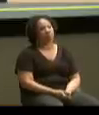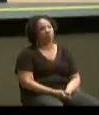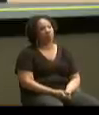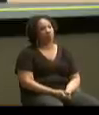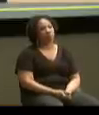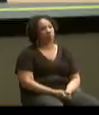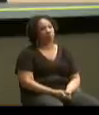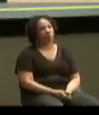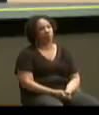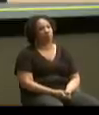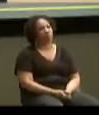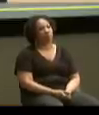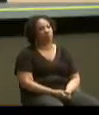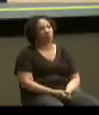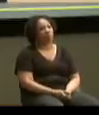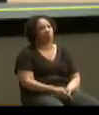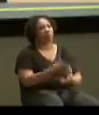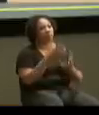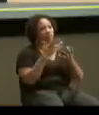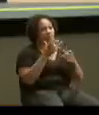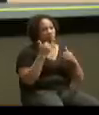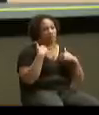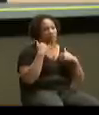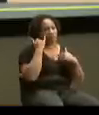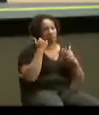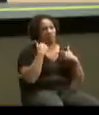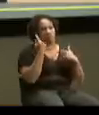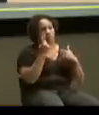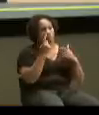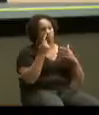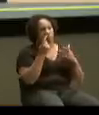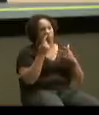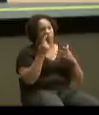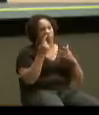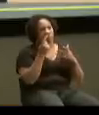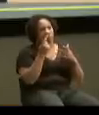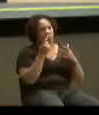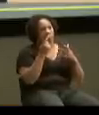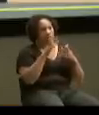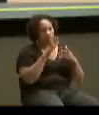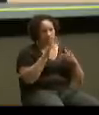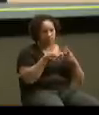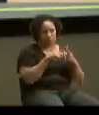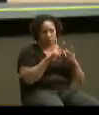OF COURSE JUST HAVING SOMETHING THAT TELLS YOU WHAT YOU -- WHAT